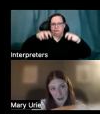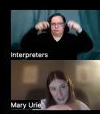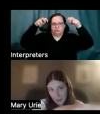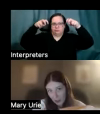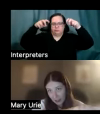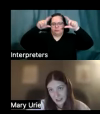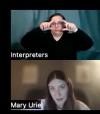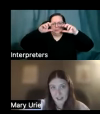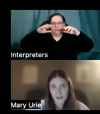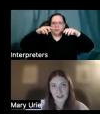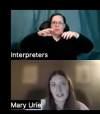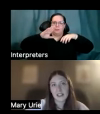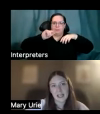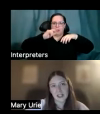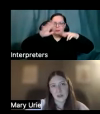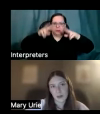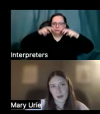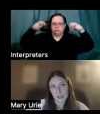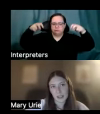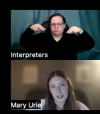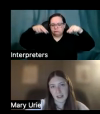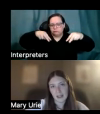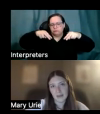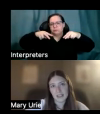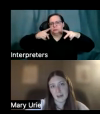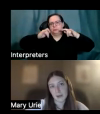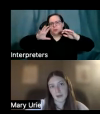balcony part in the picture, that's where the public is able